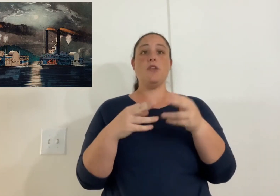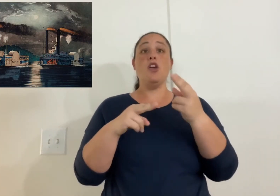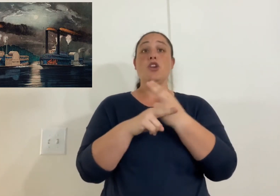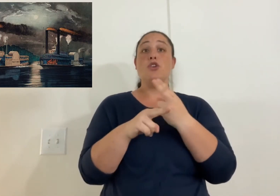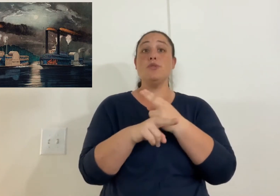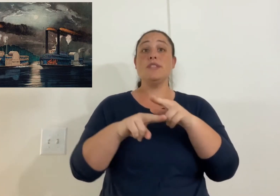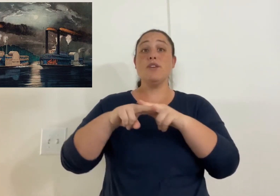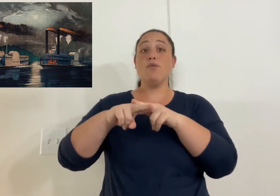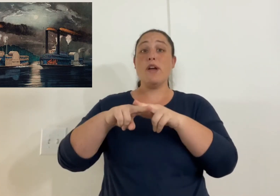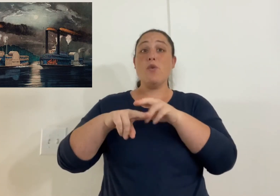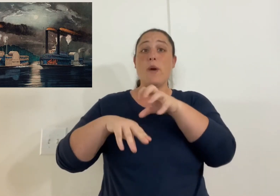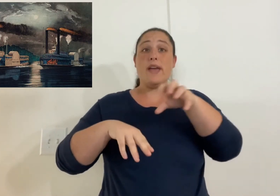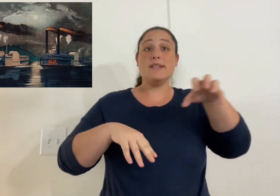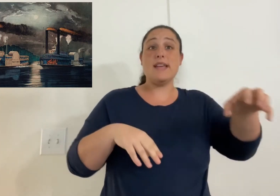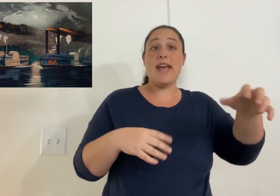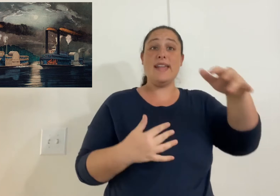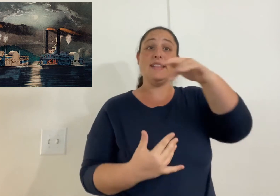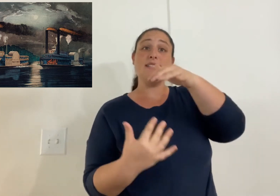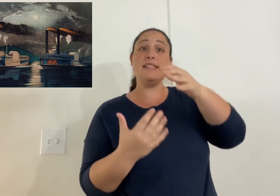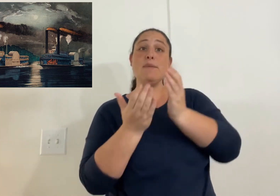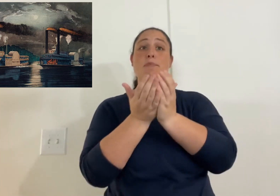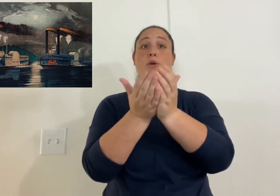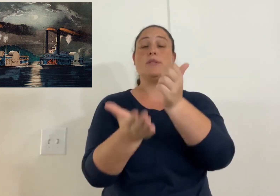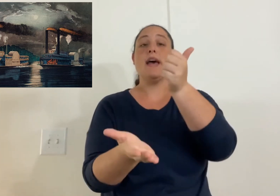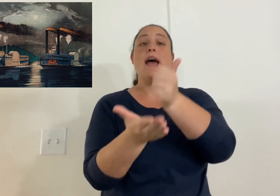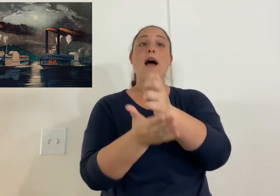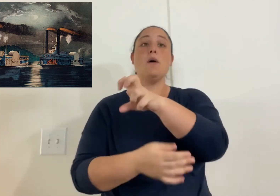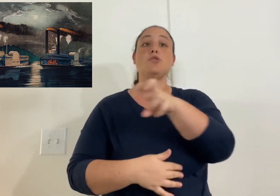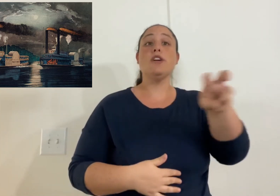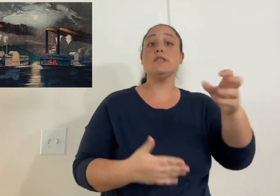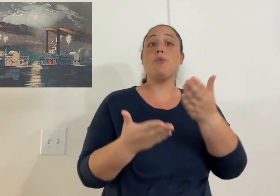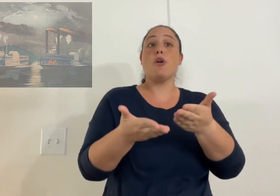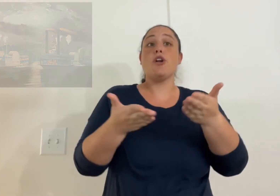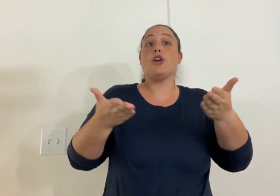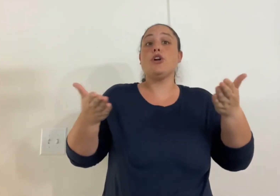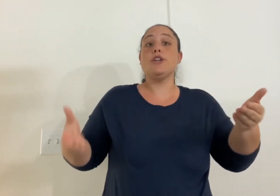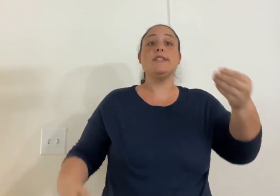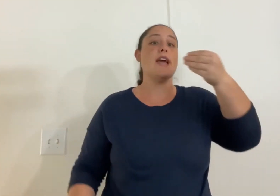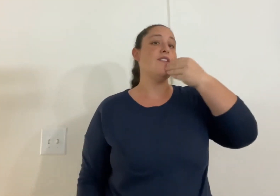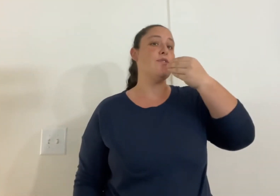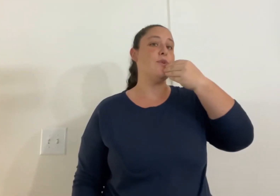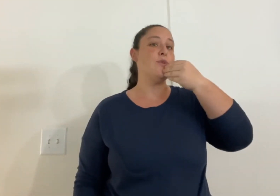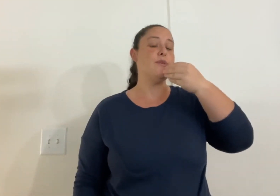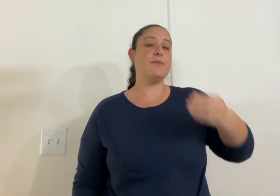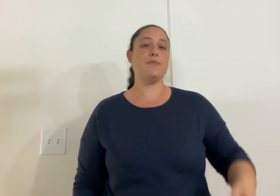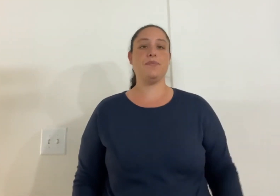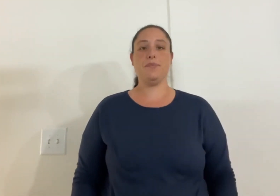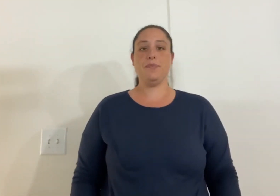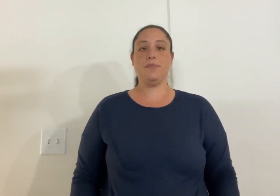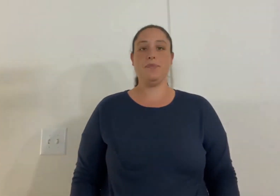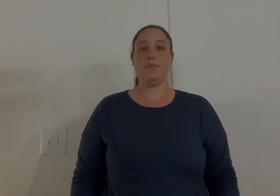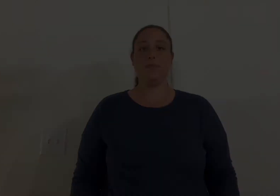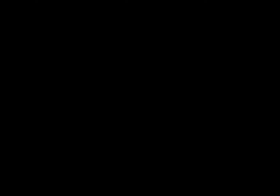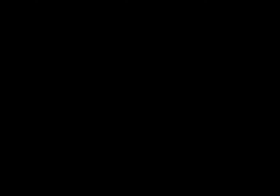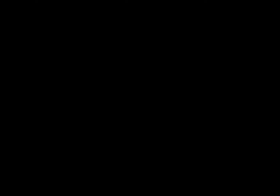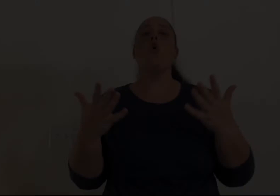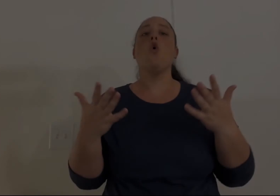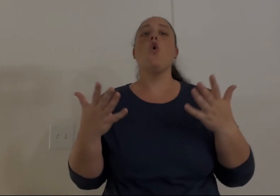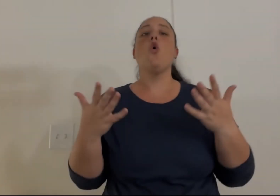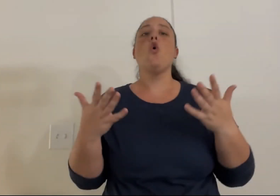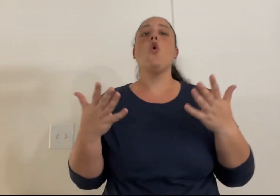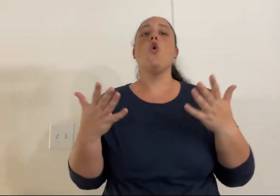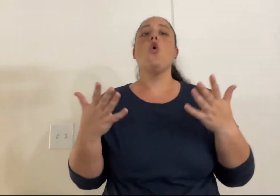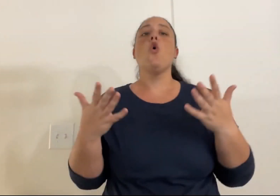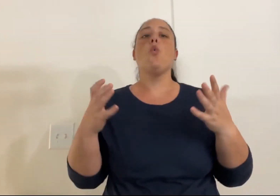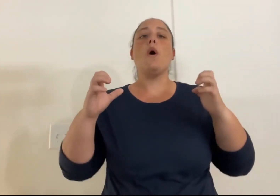Using railways and steamboats helps transport goods and food.